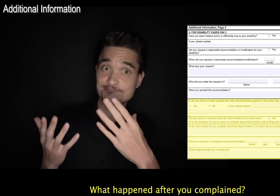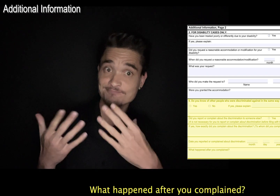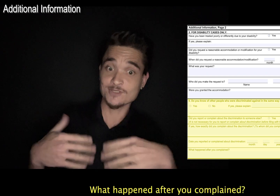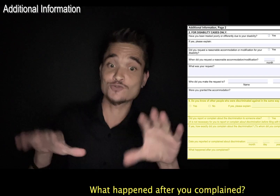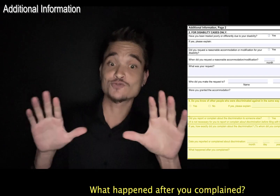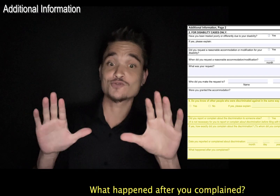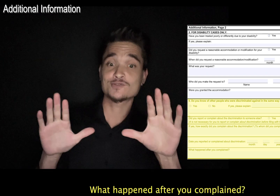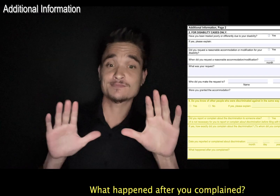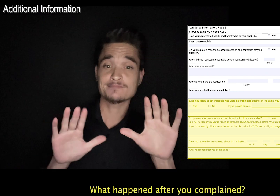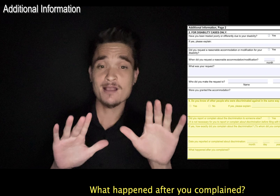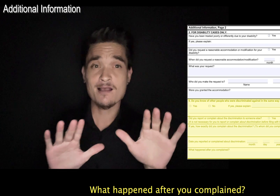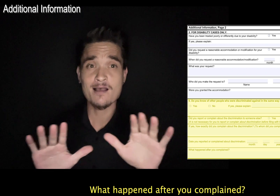What happened after you complained?